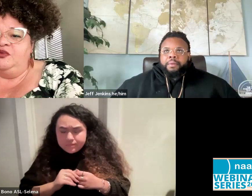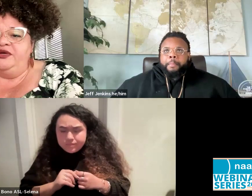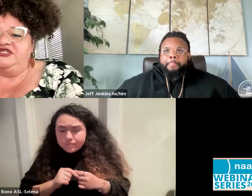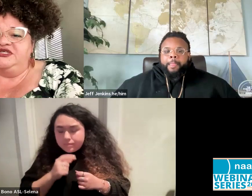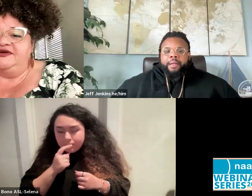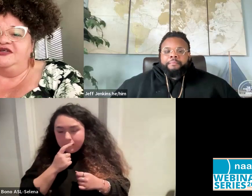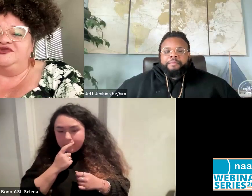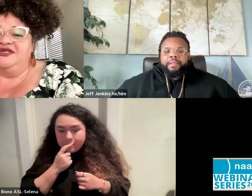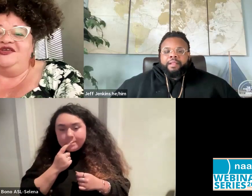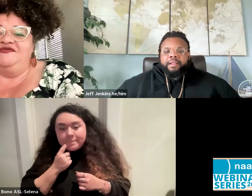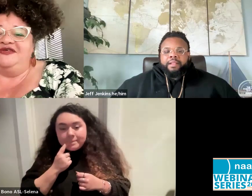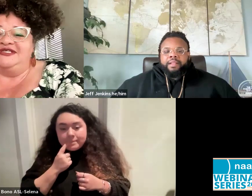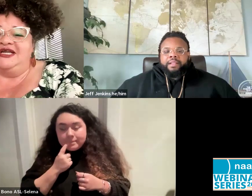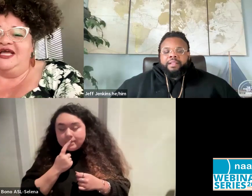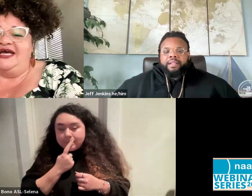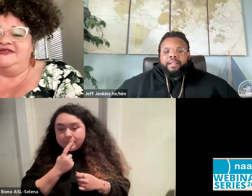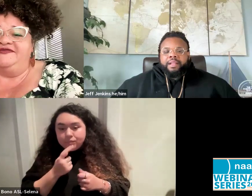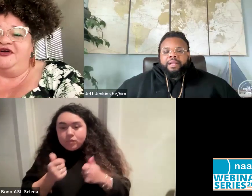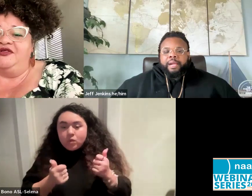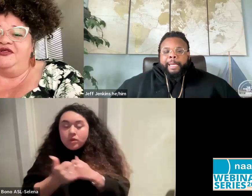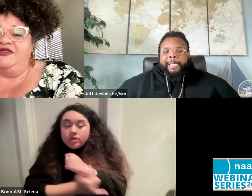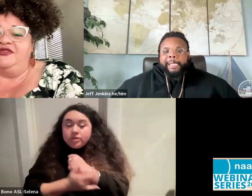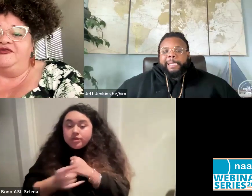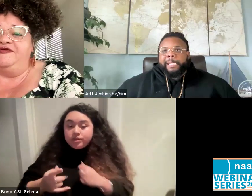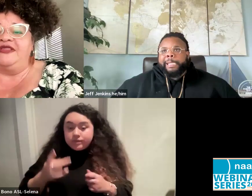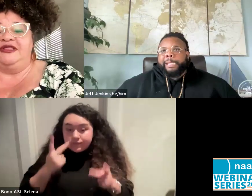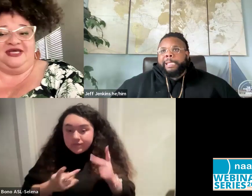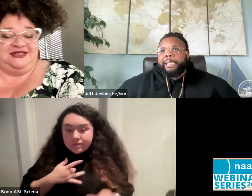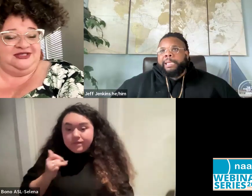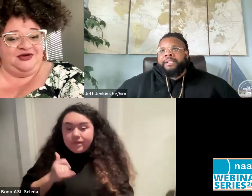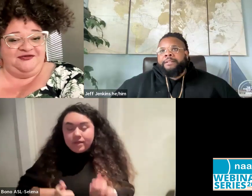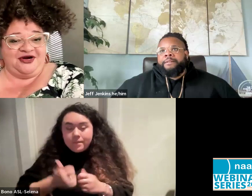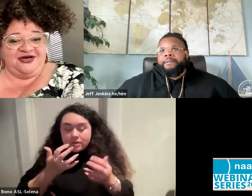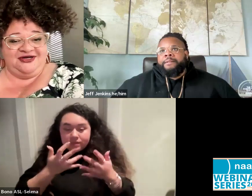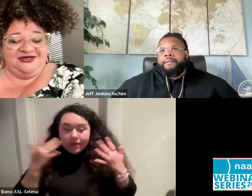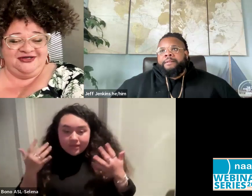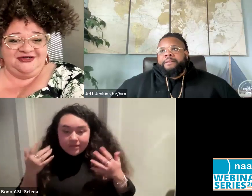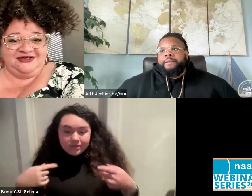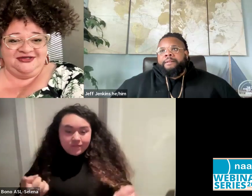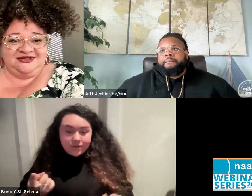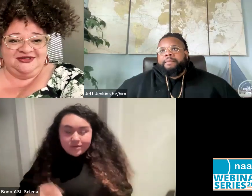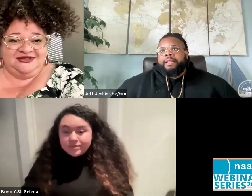which country that you've visited has felt the friendliest so far.